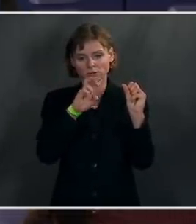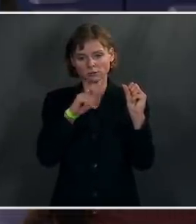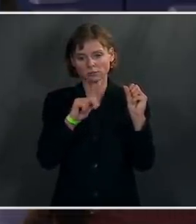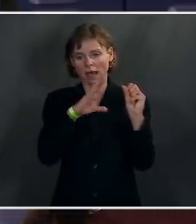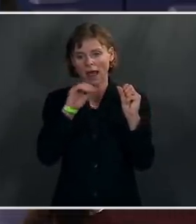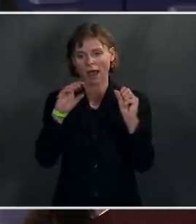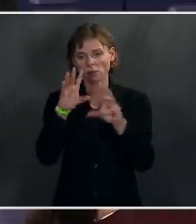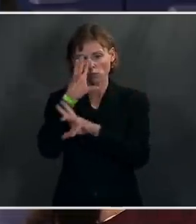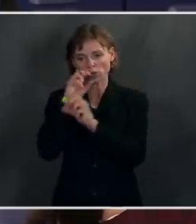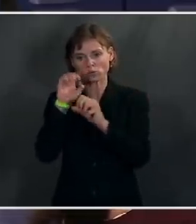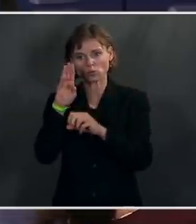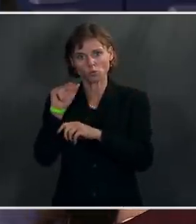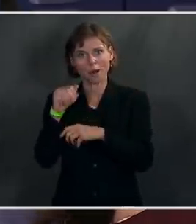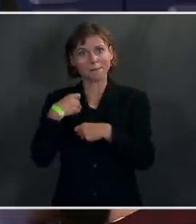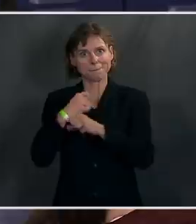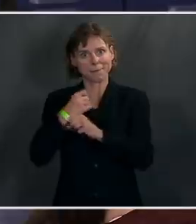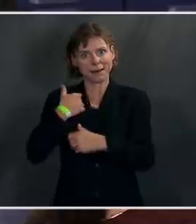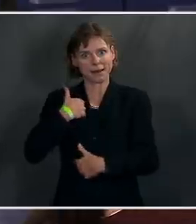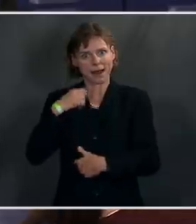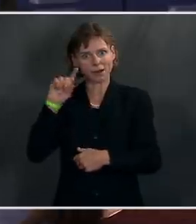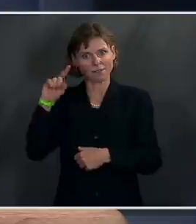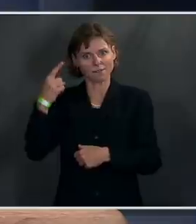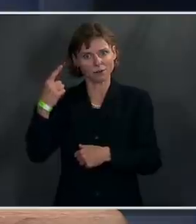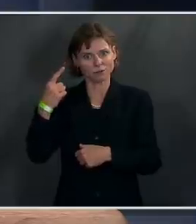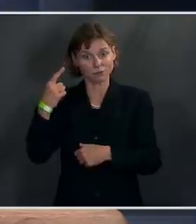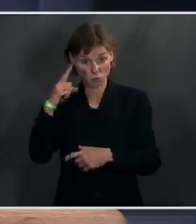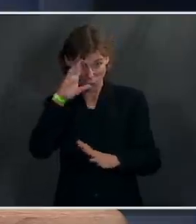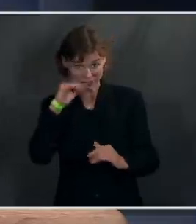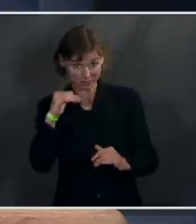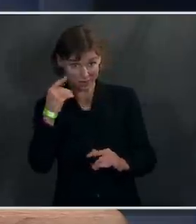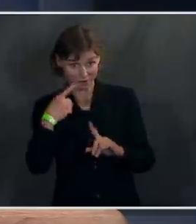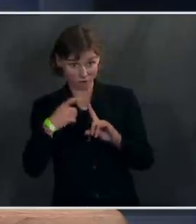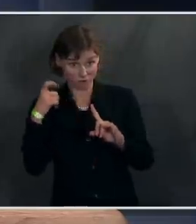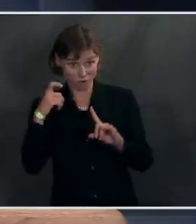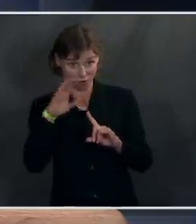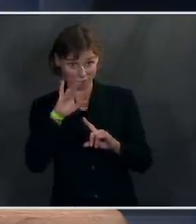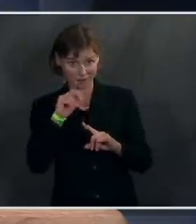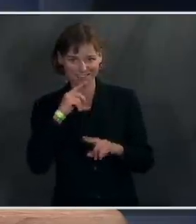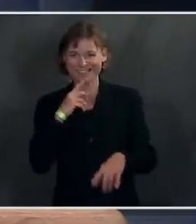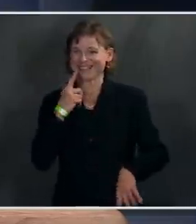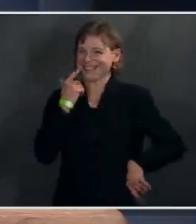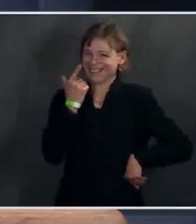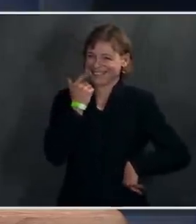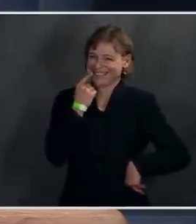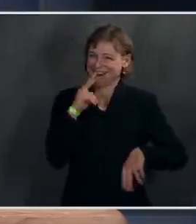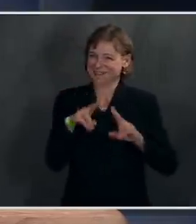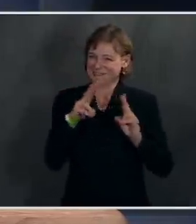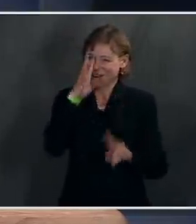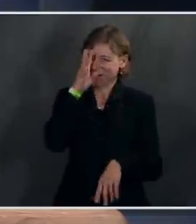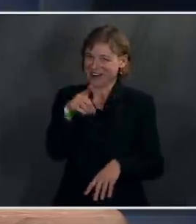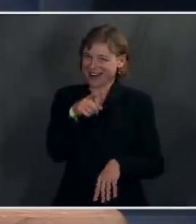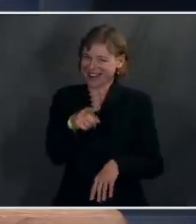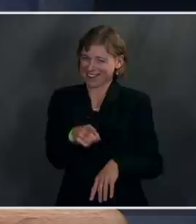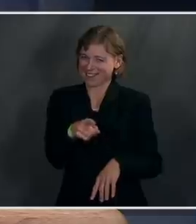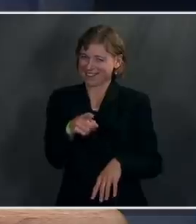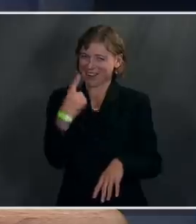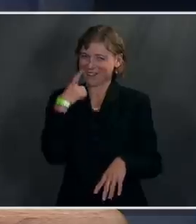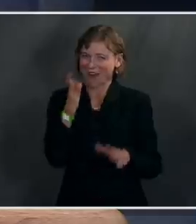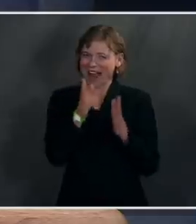Can we expect the same thing from President Biden? Ms. Psaki: That was a very creative way of asking the first foreign trip question.